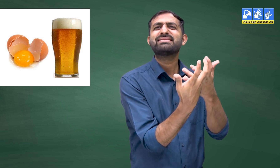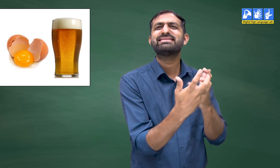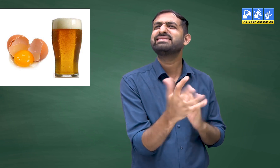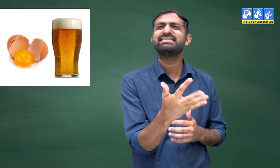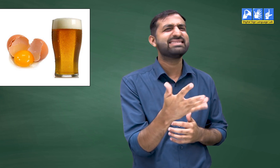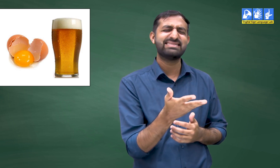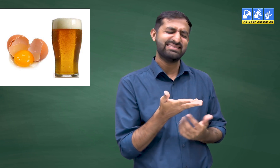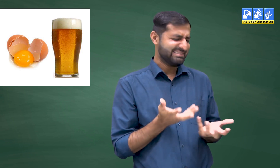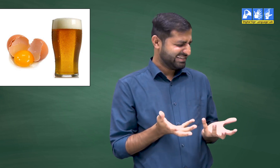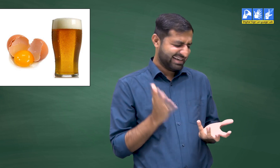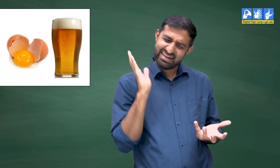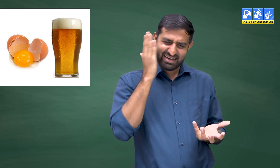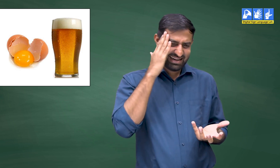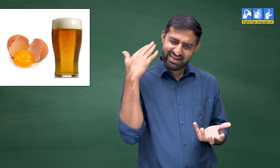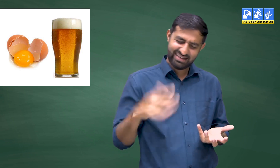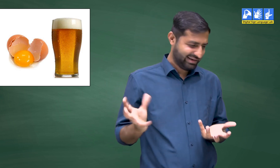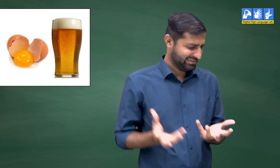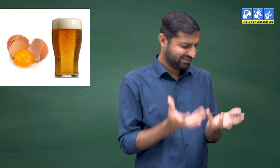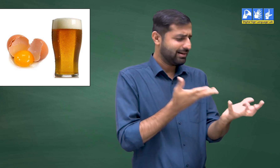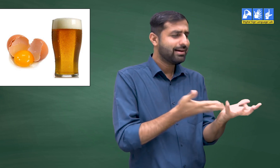He knew that this kind of food would never help Tricki.